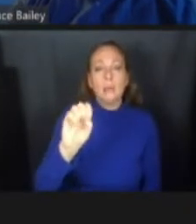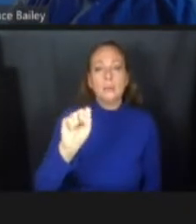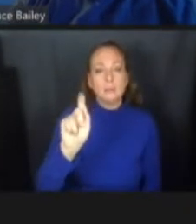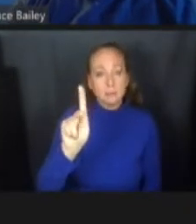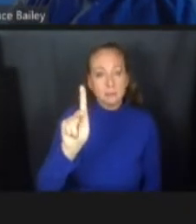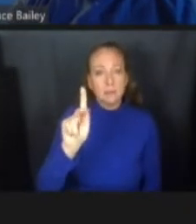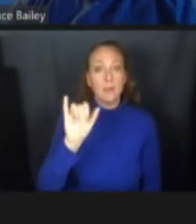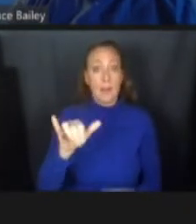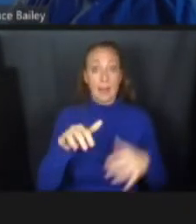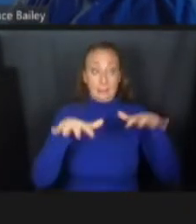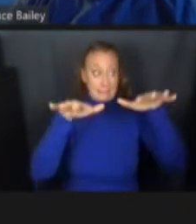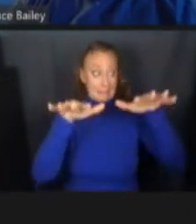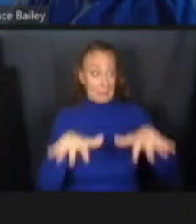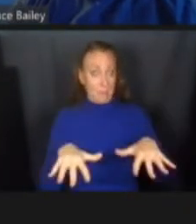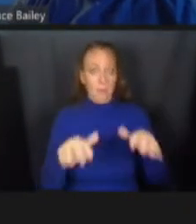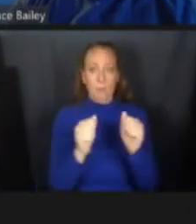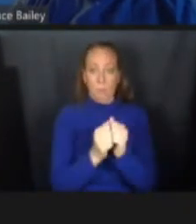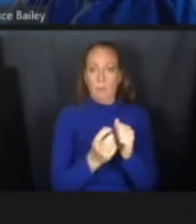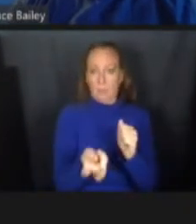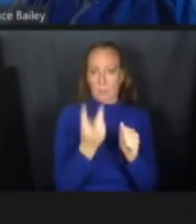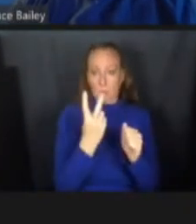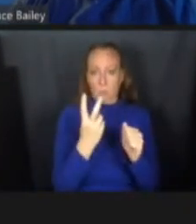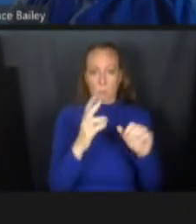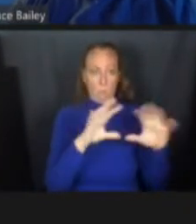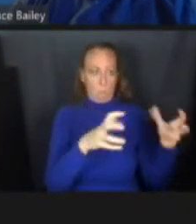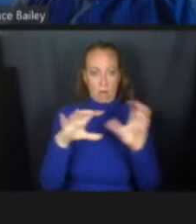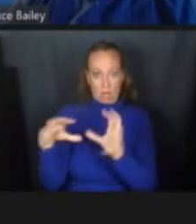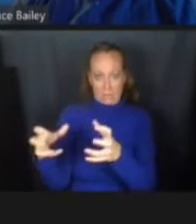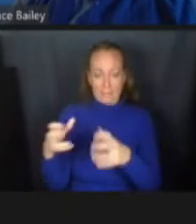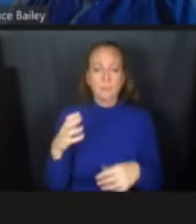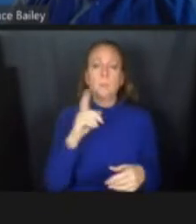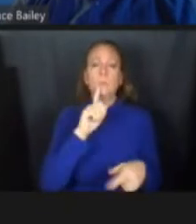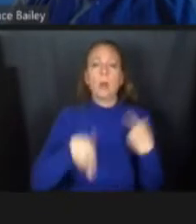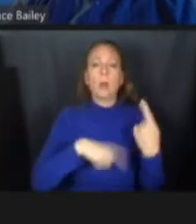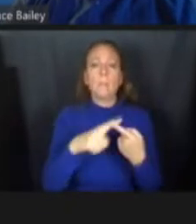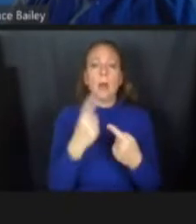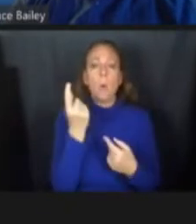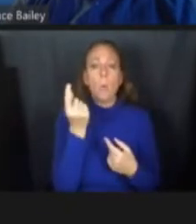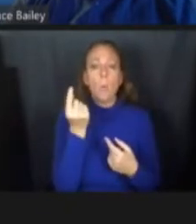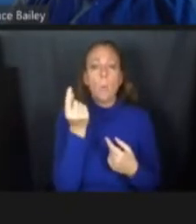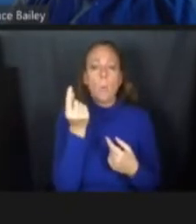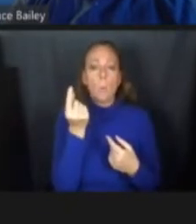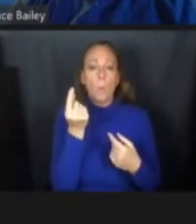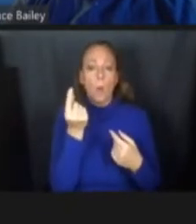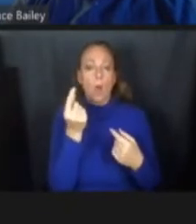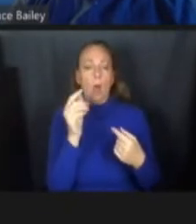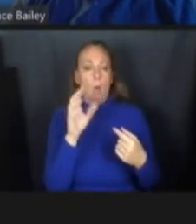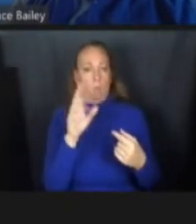And so what we will talk about is the release that was requested and agreed upon between the parties.